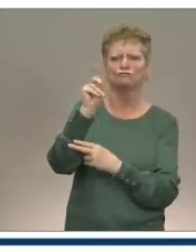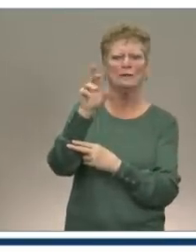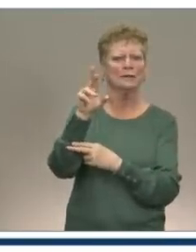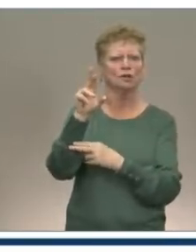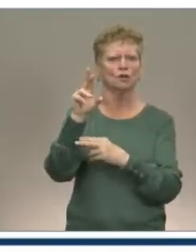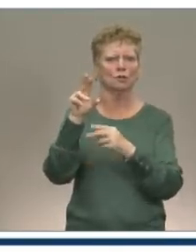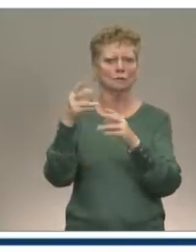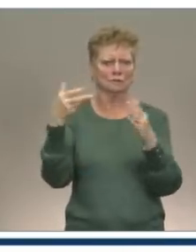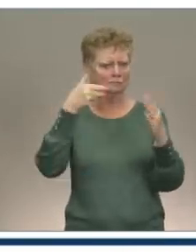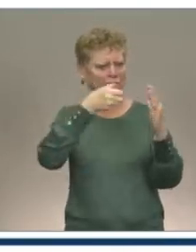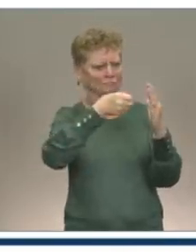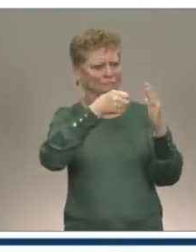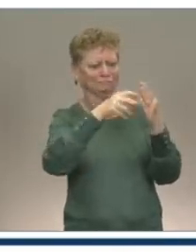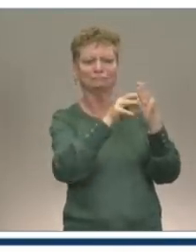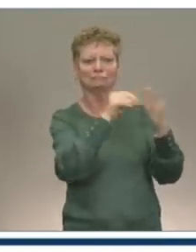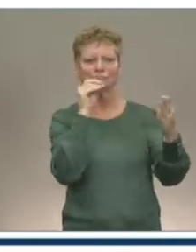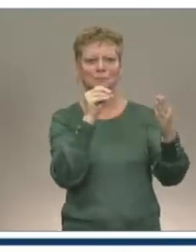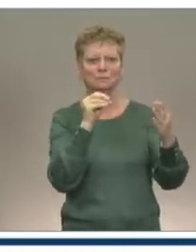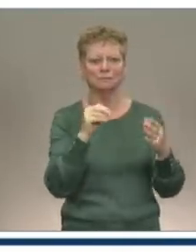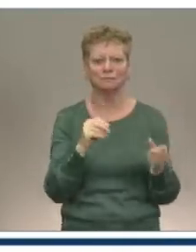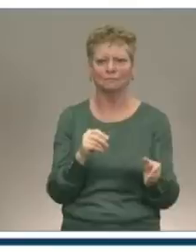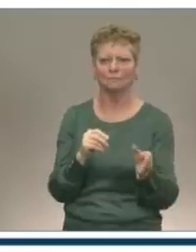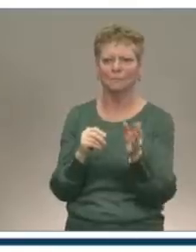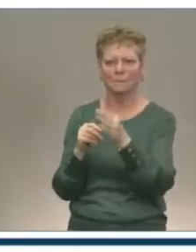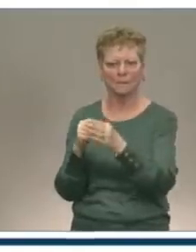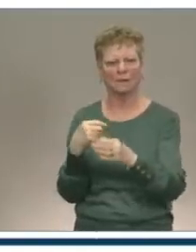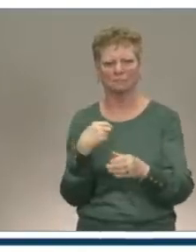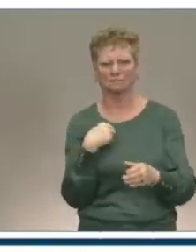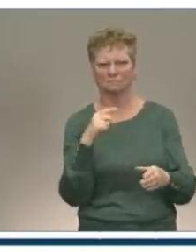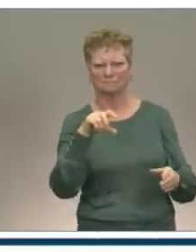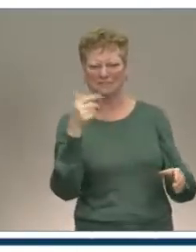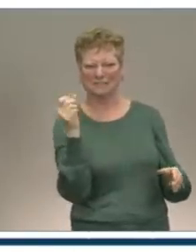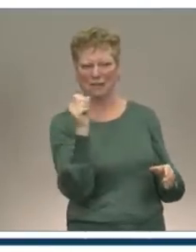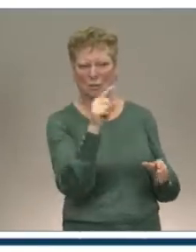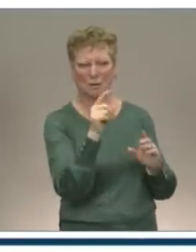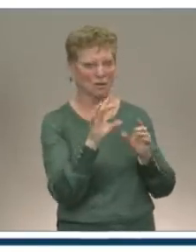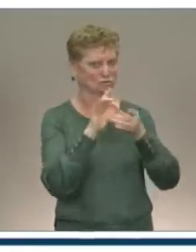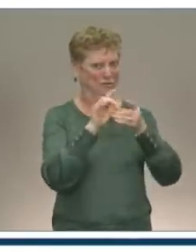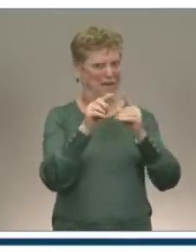proof of vaccinations and i have a technical question um you may not it's it's mentioned in the